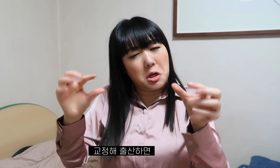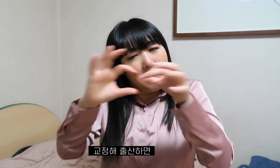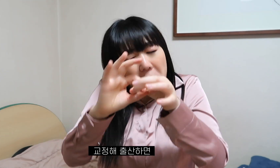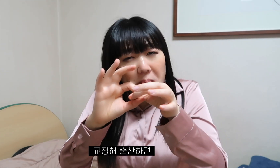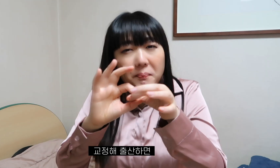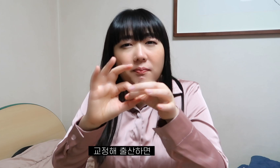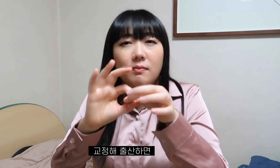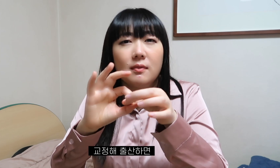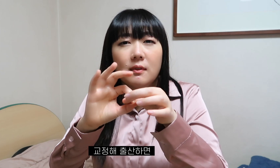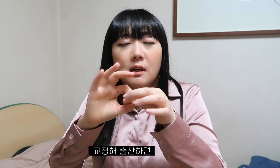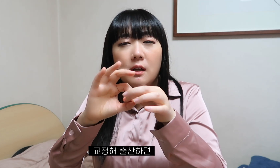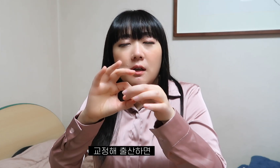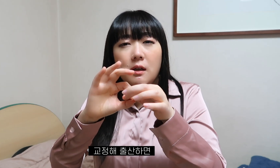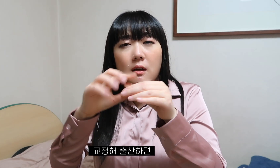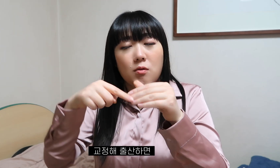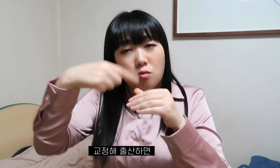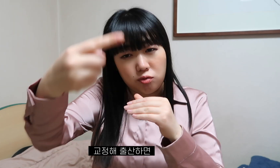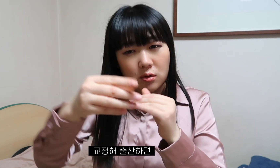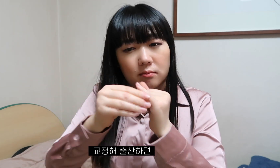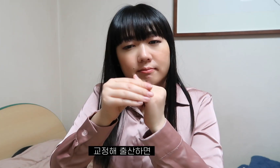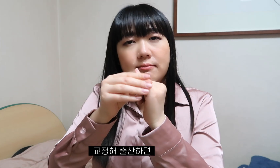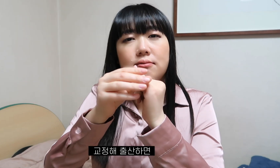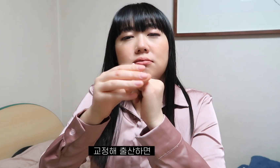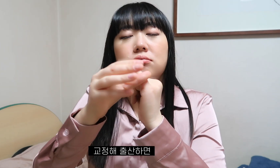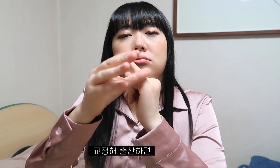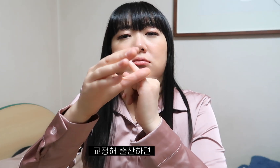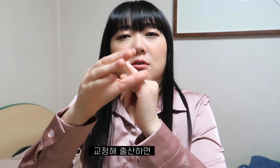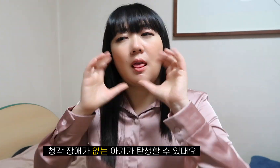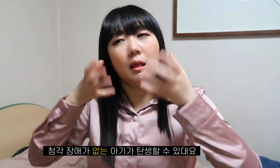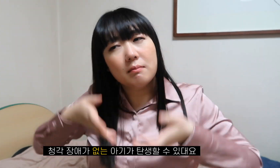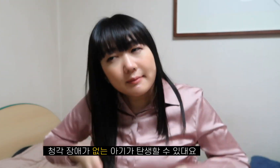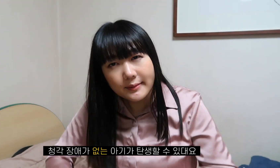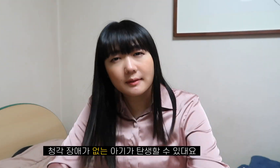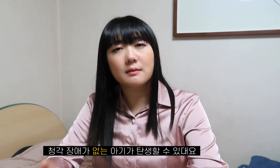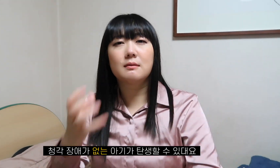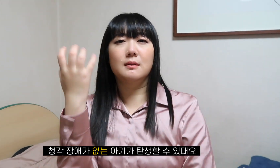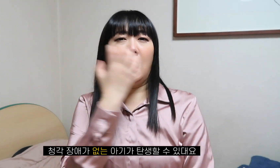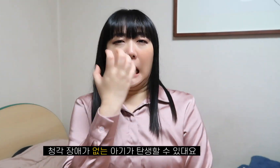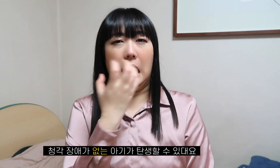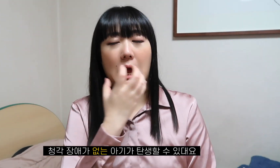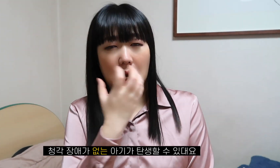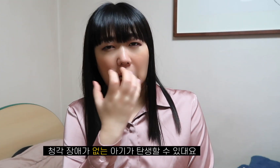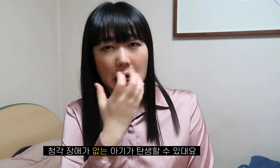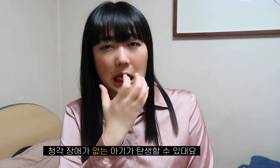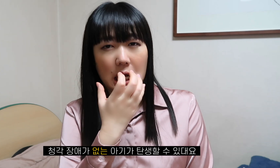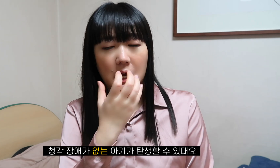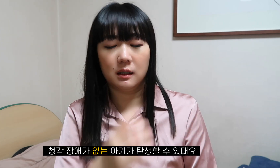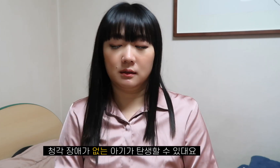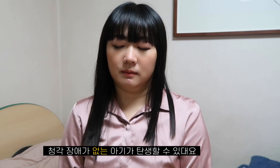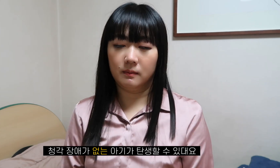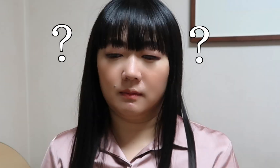a baby without hearing impairment can be born.